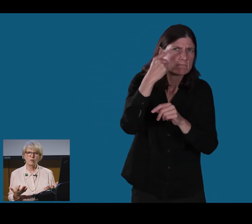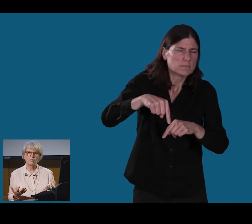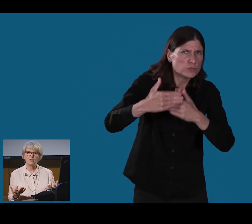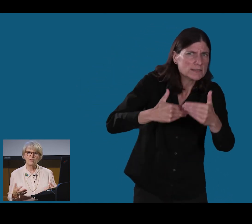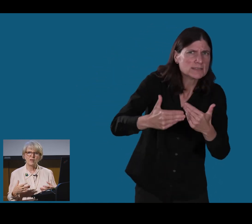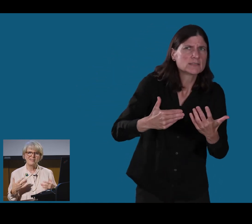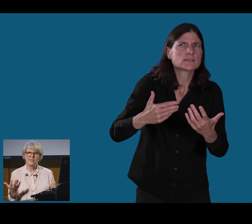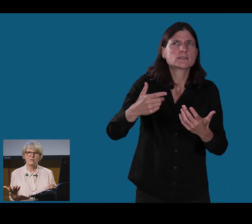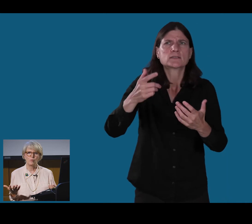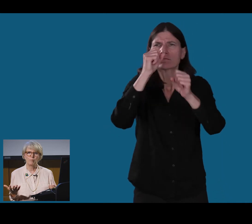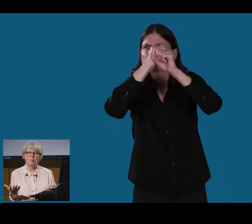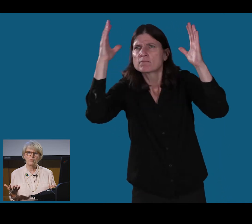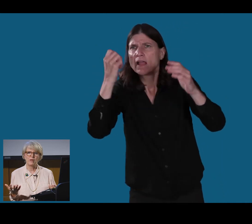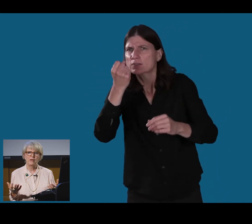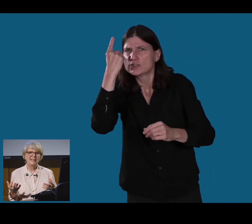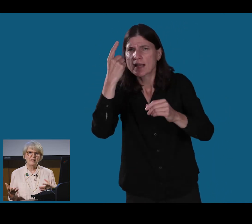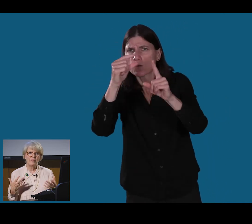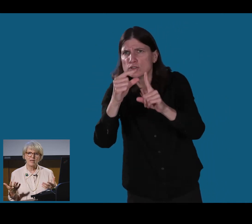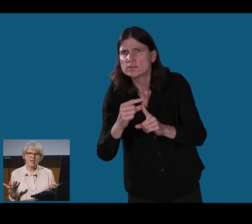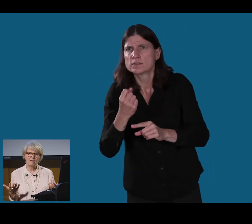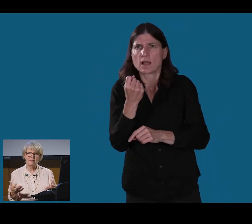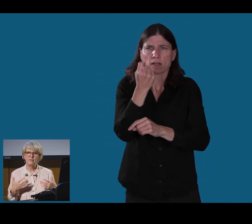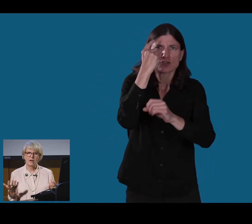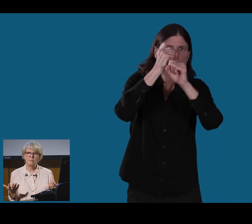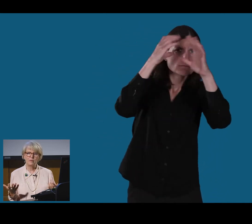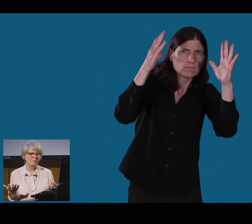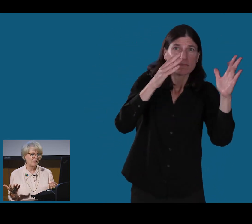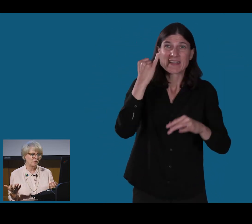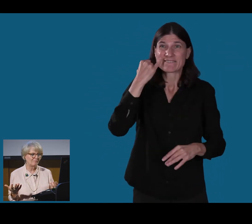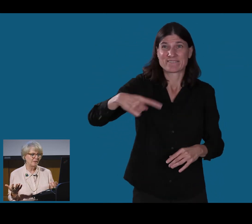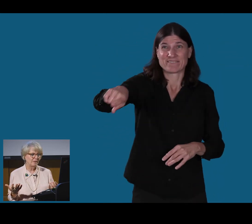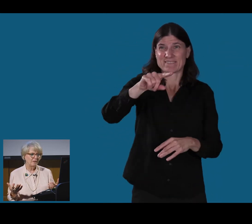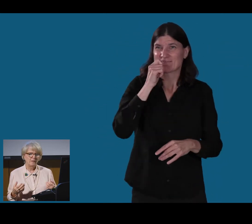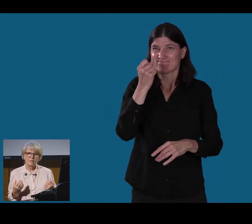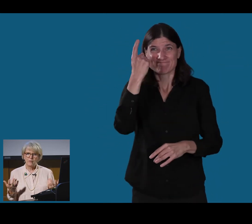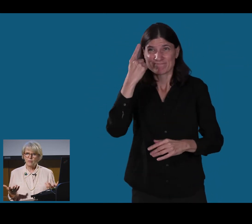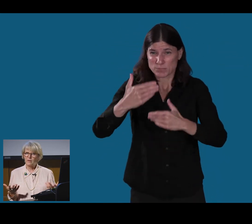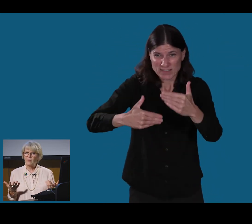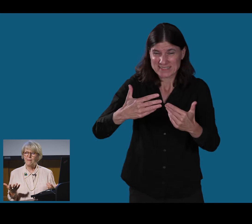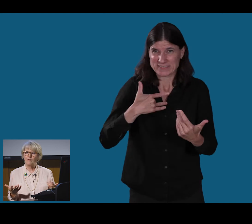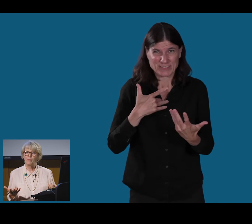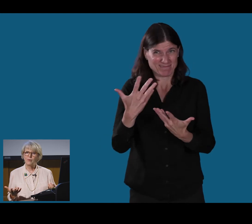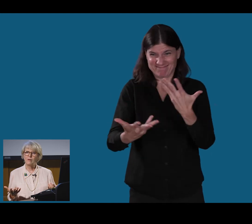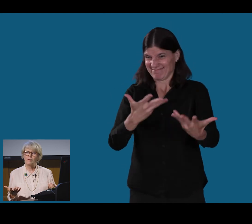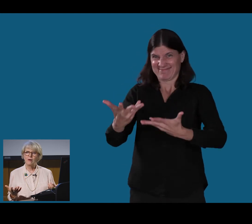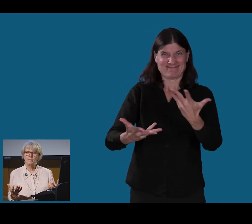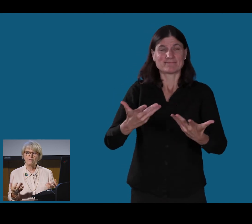these ideas that we're proposing?” If they can't, it's not going to be a good measure. The other thing is the amount of burden.